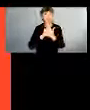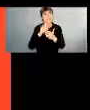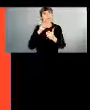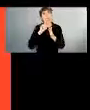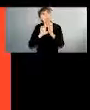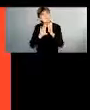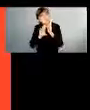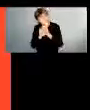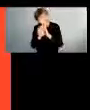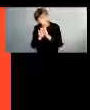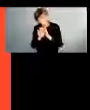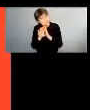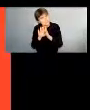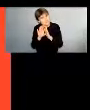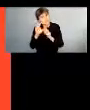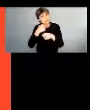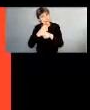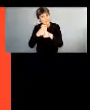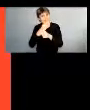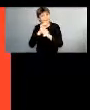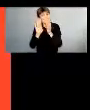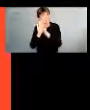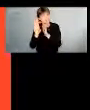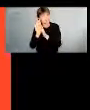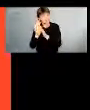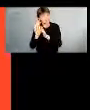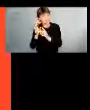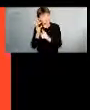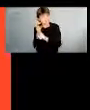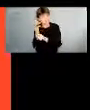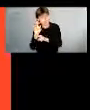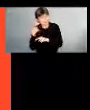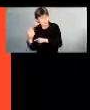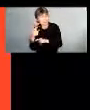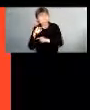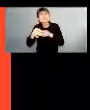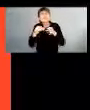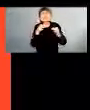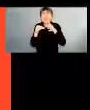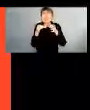only. Describe who you connect with through your